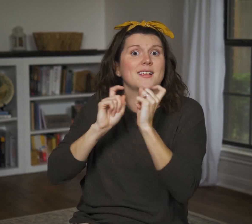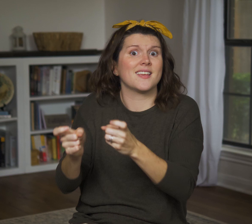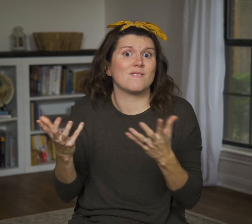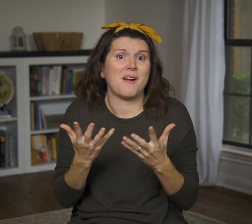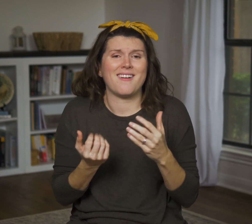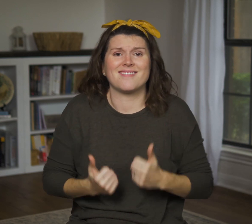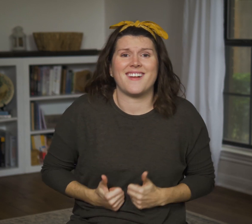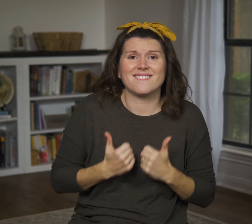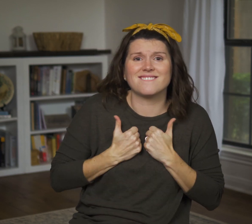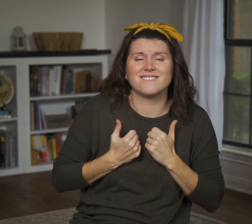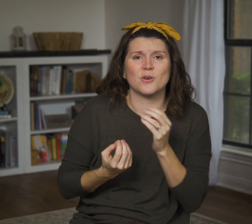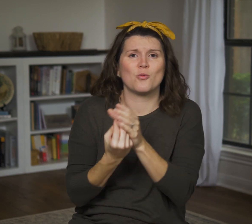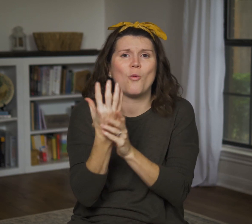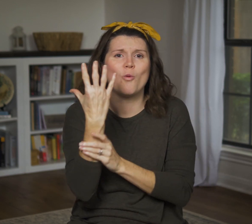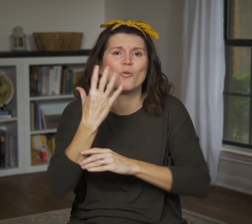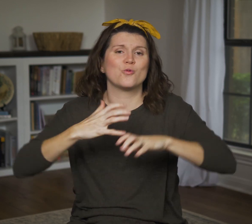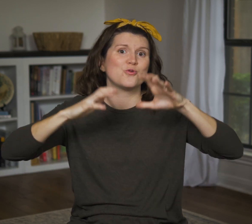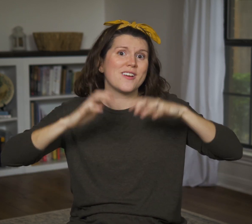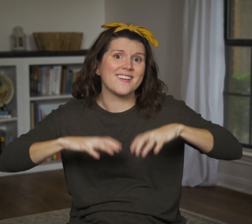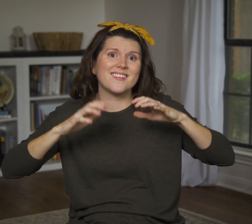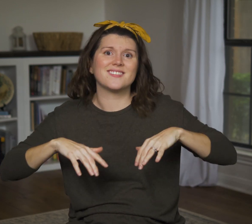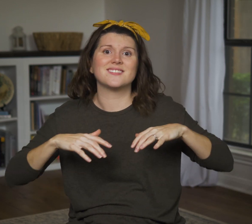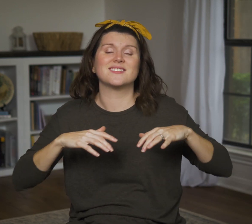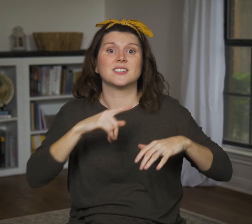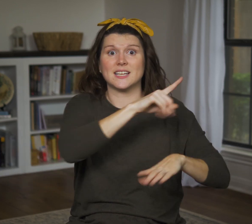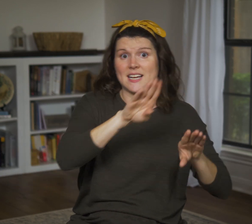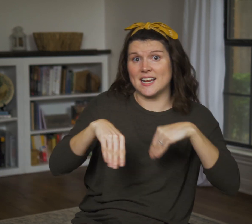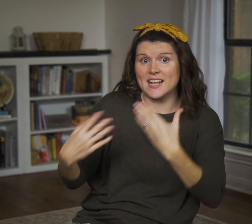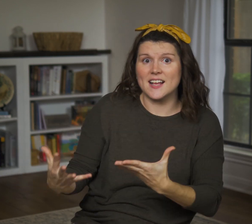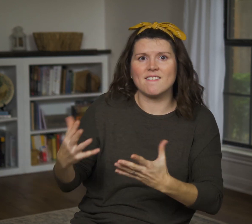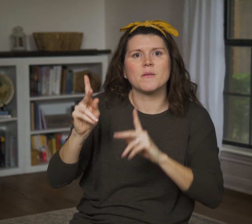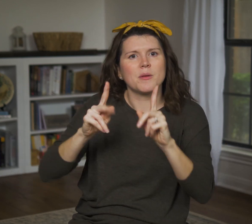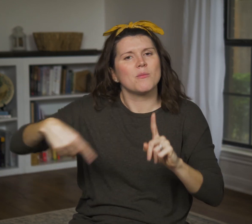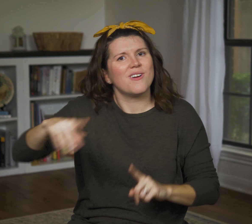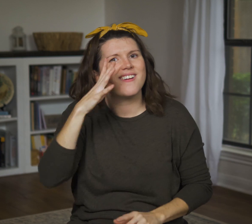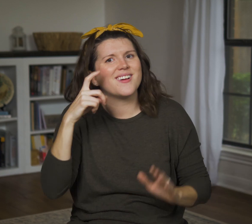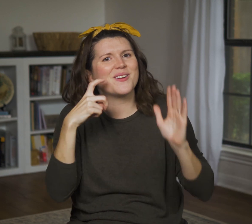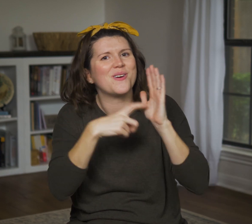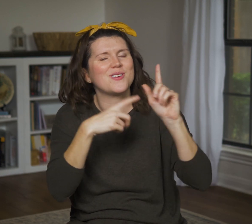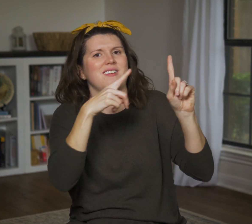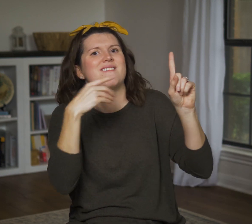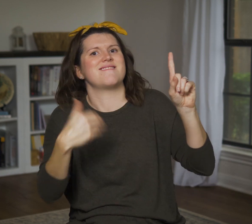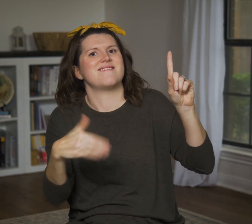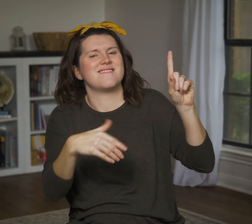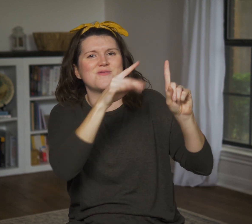life, growth, and rain. When He does, people around them will take notice